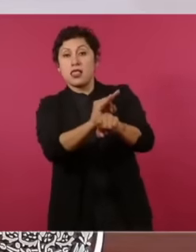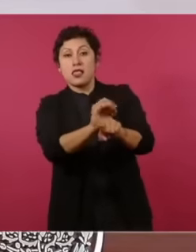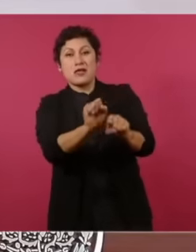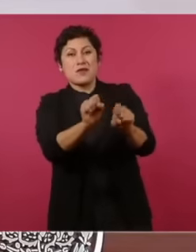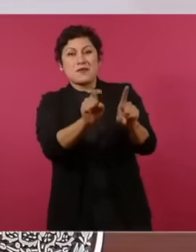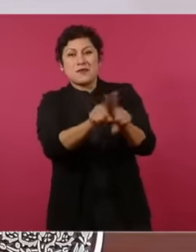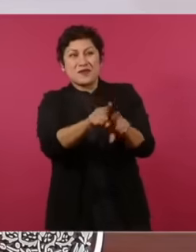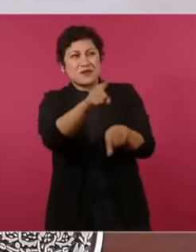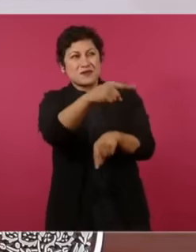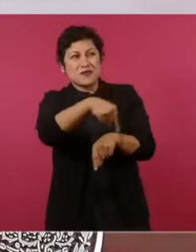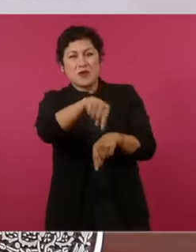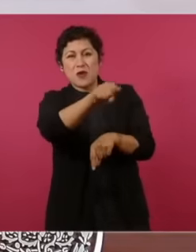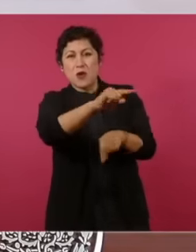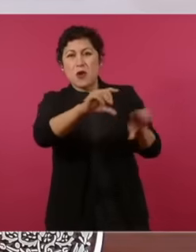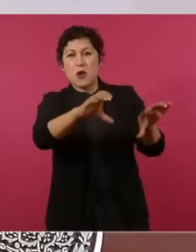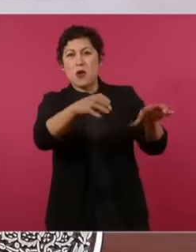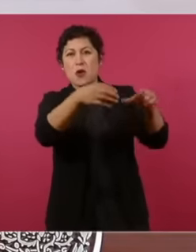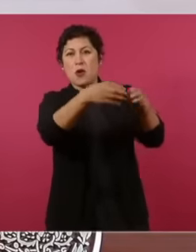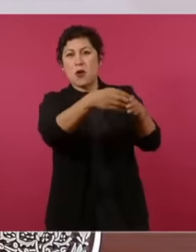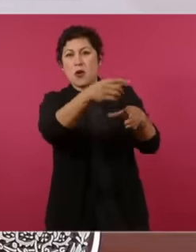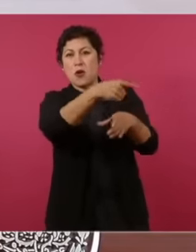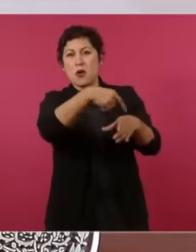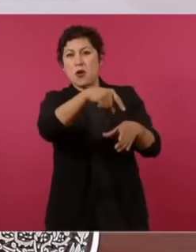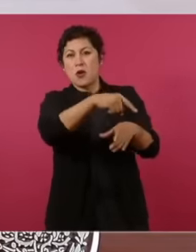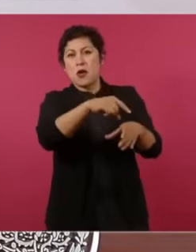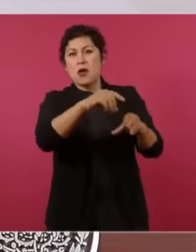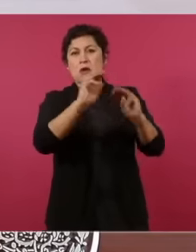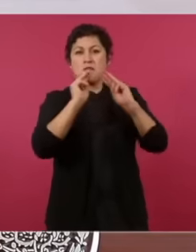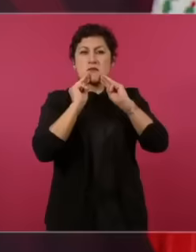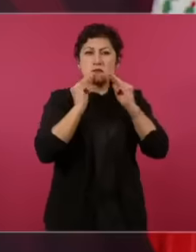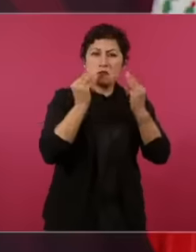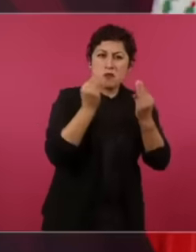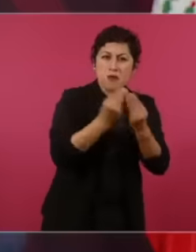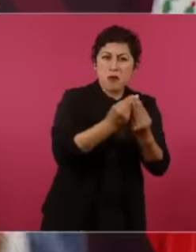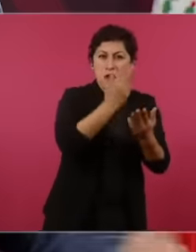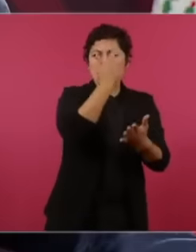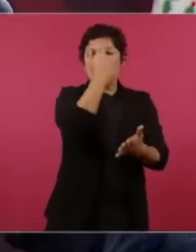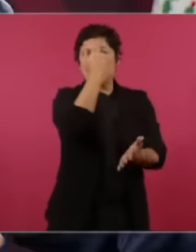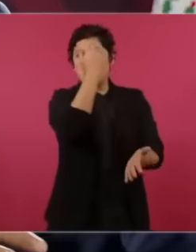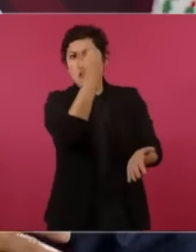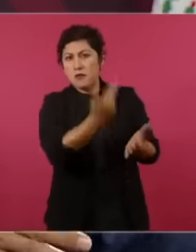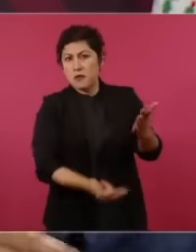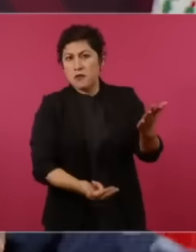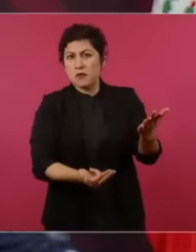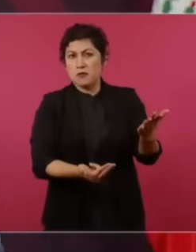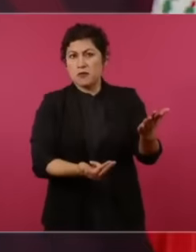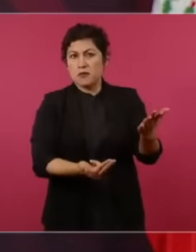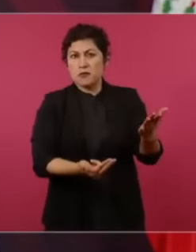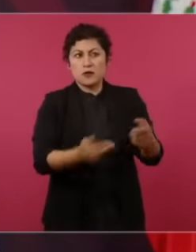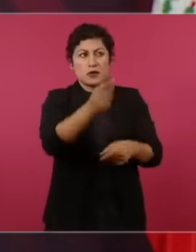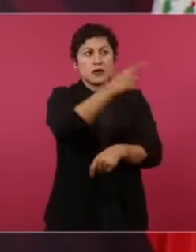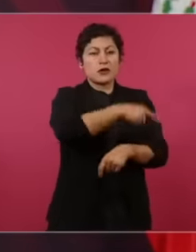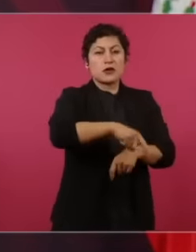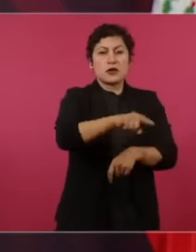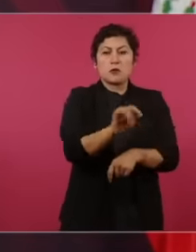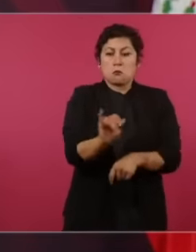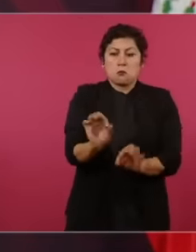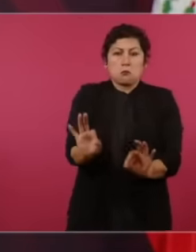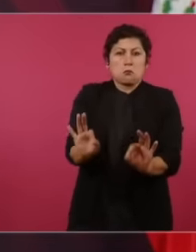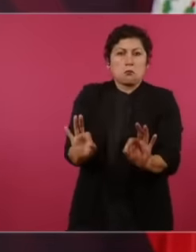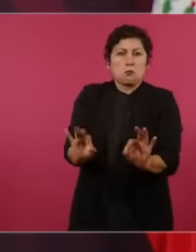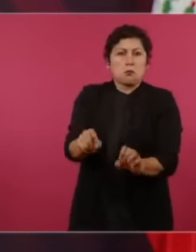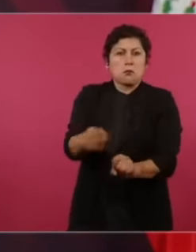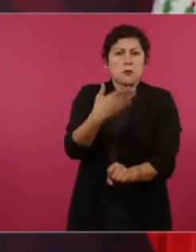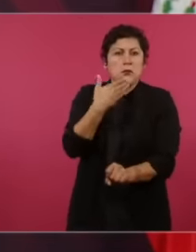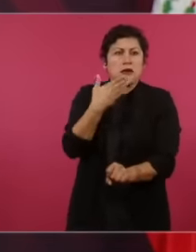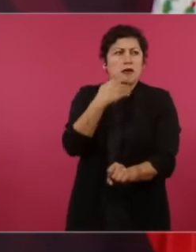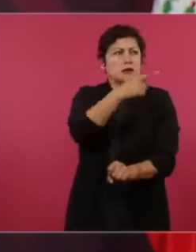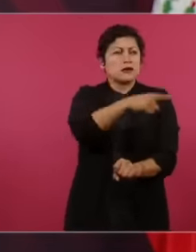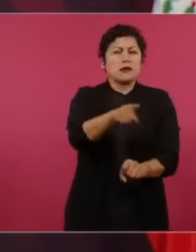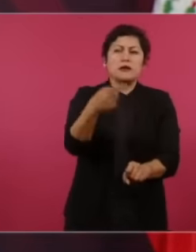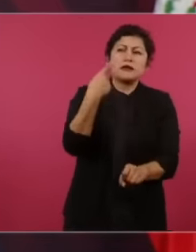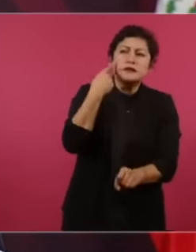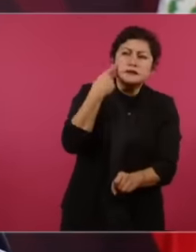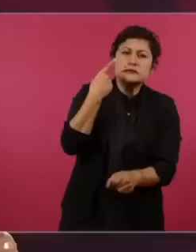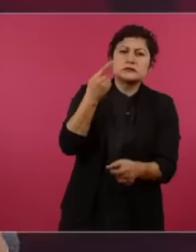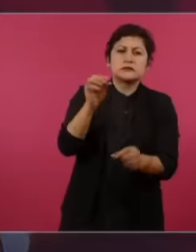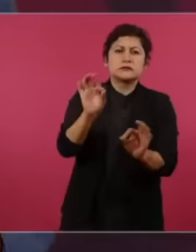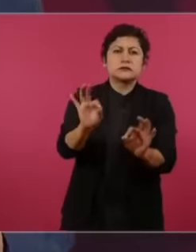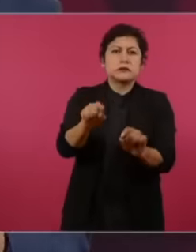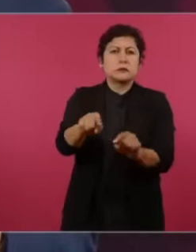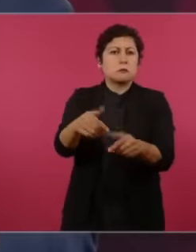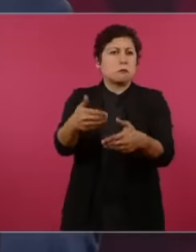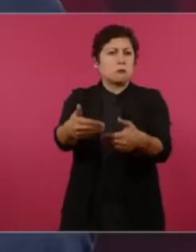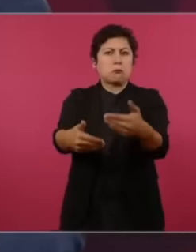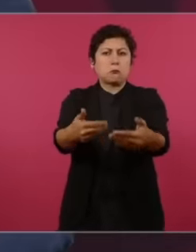corrupt anisms talking about how the judiciary is doing well one day when